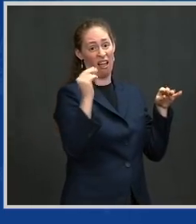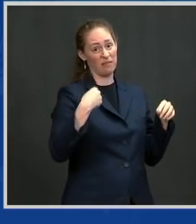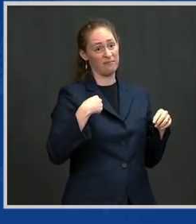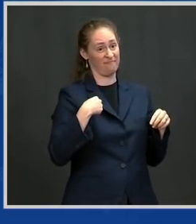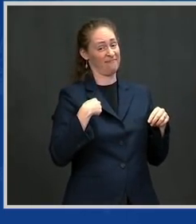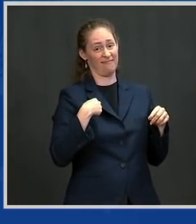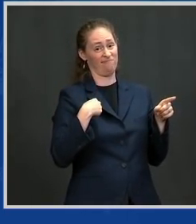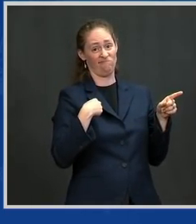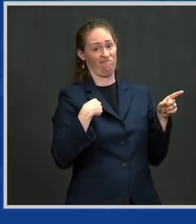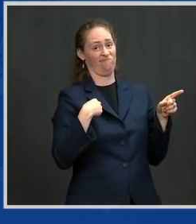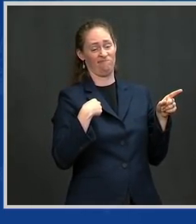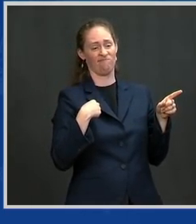Jeff Zeleny, CNN.